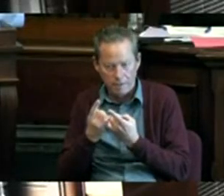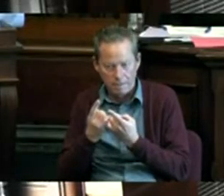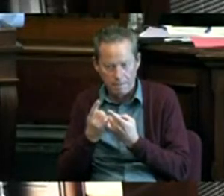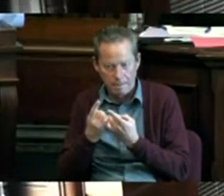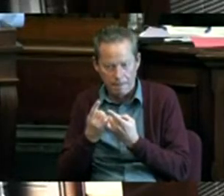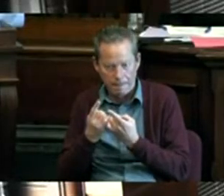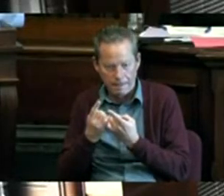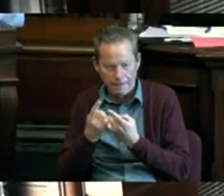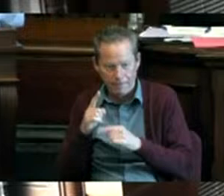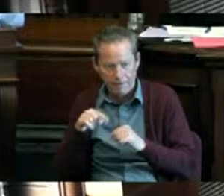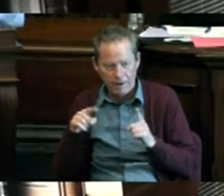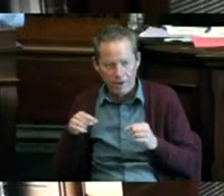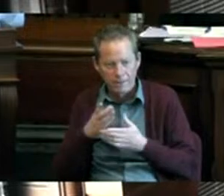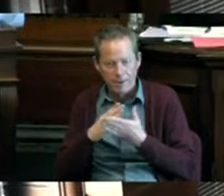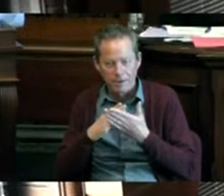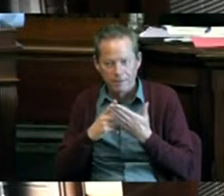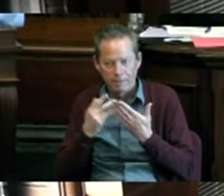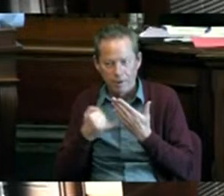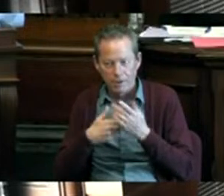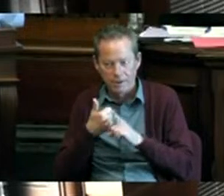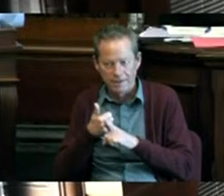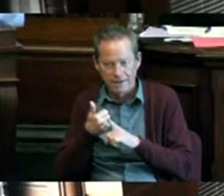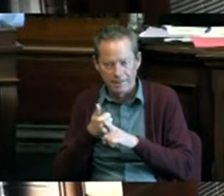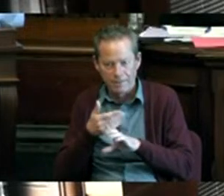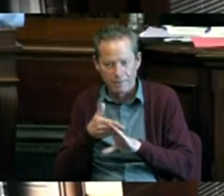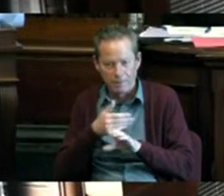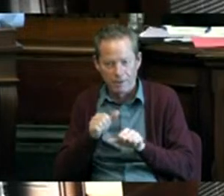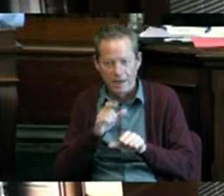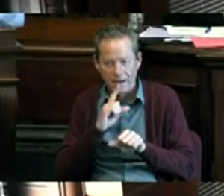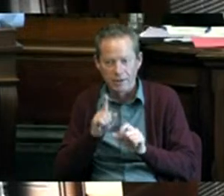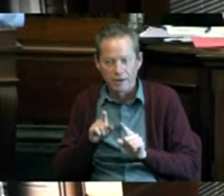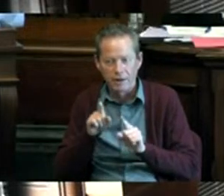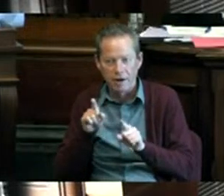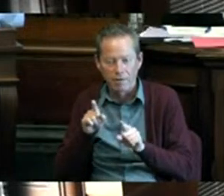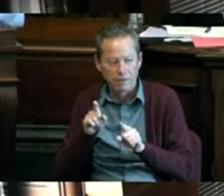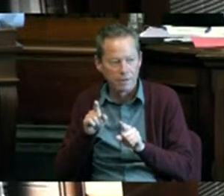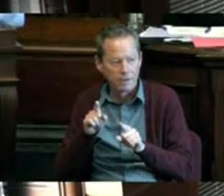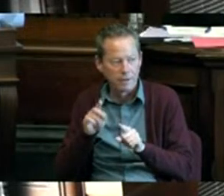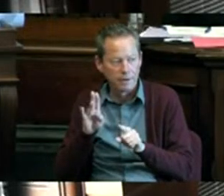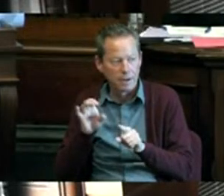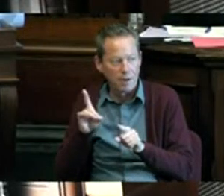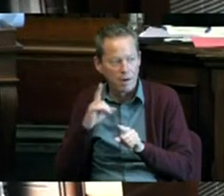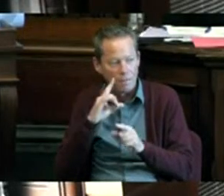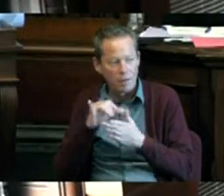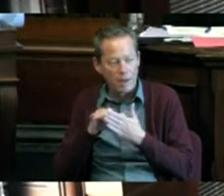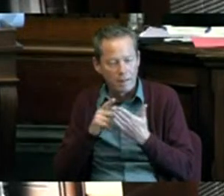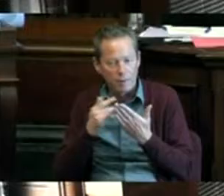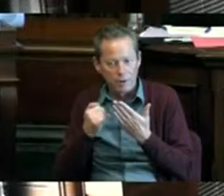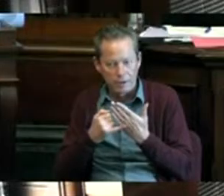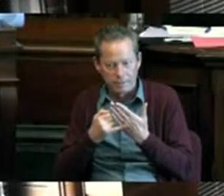approval from the New York State Education Department for various